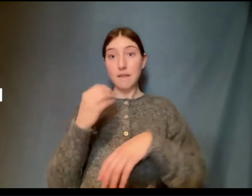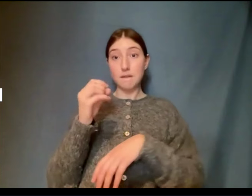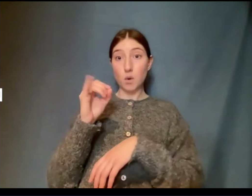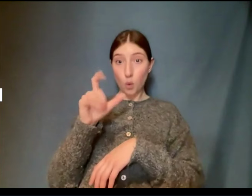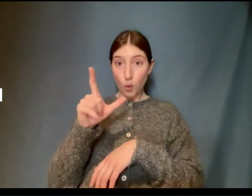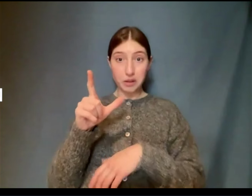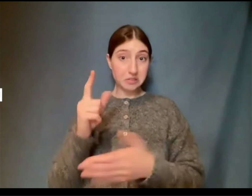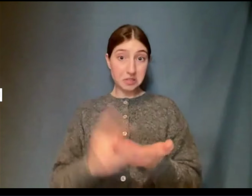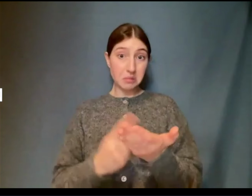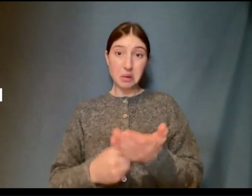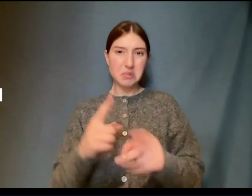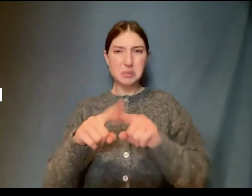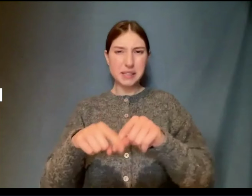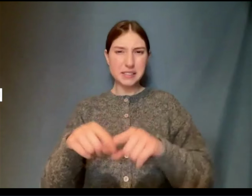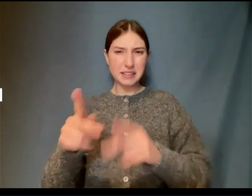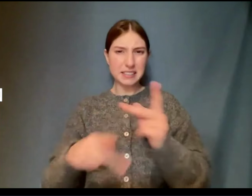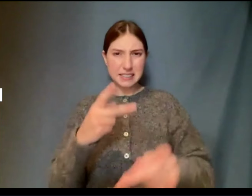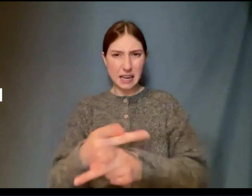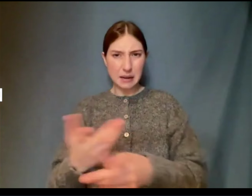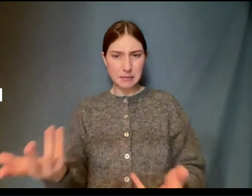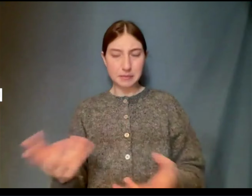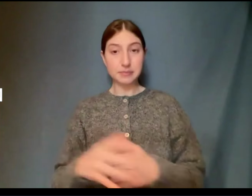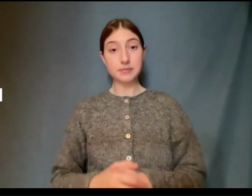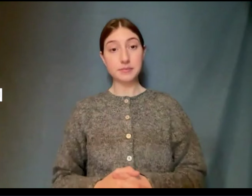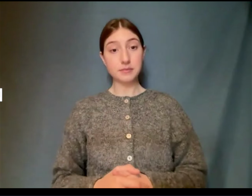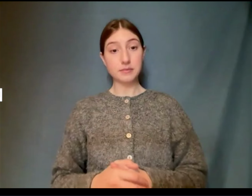I don't know about that, but yes, that that is true. Some of it some of it does